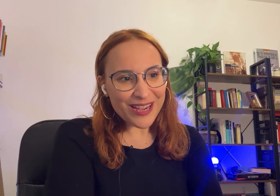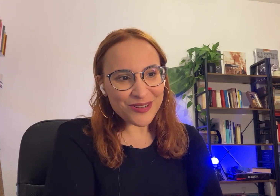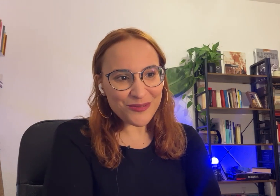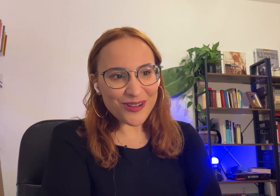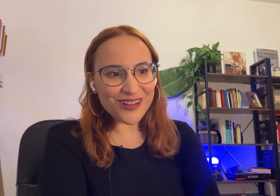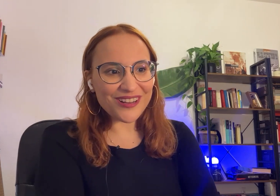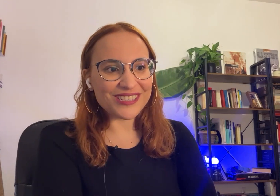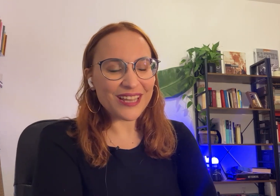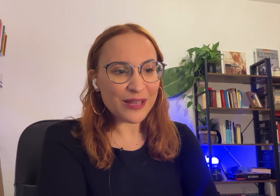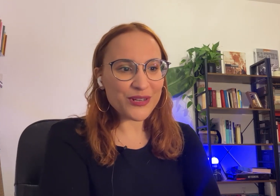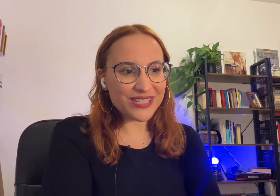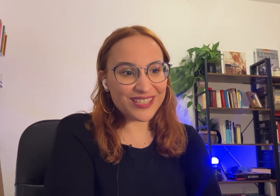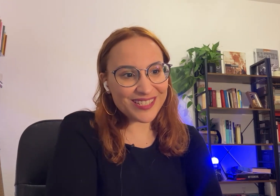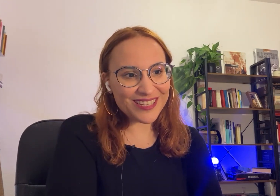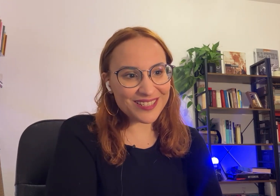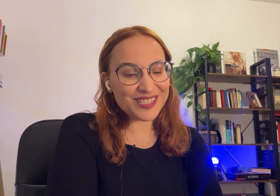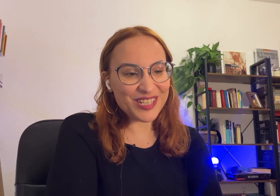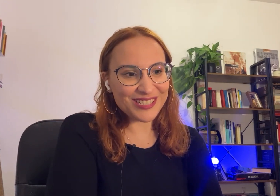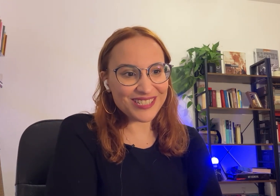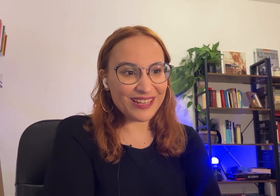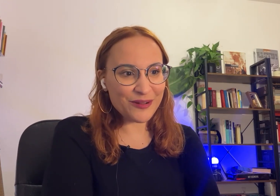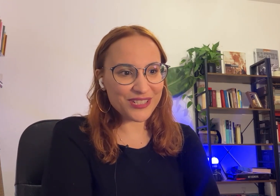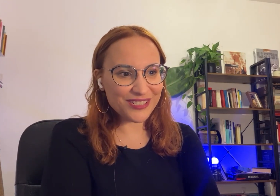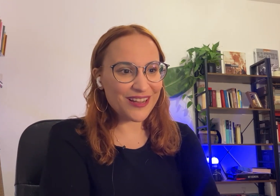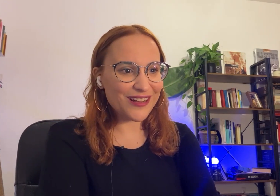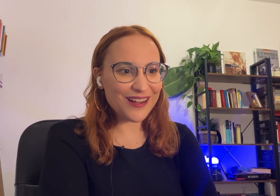kind of sign language. In this case, it's Czech Sign Language.